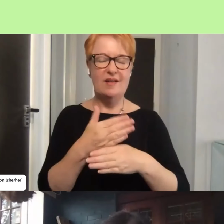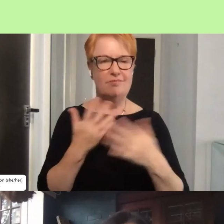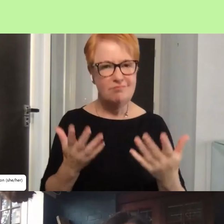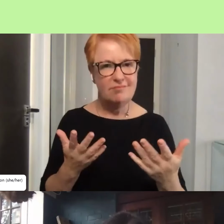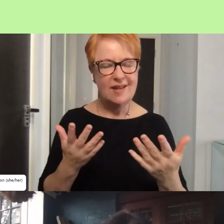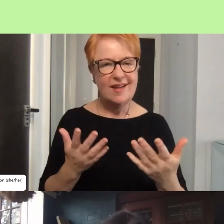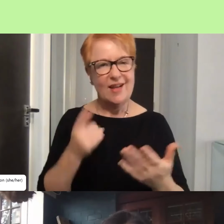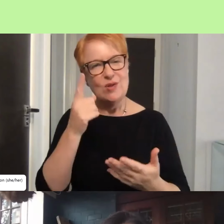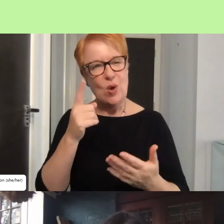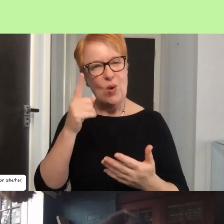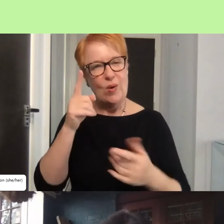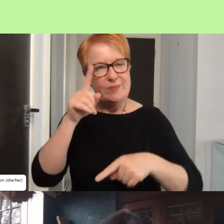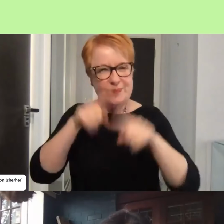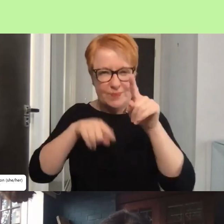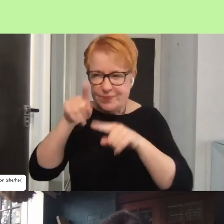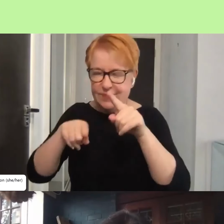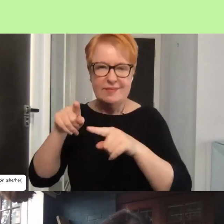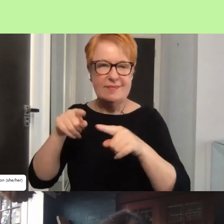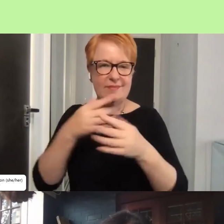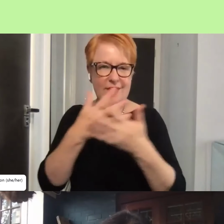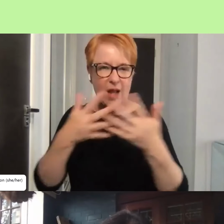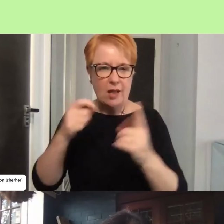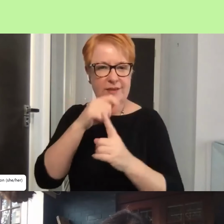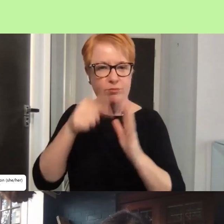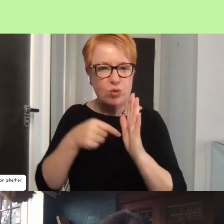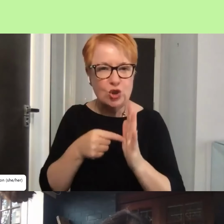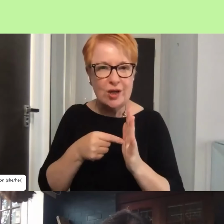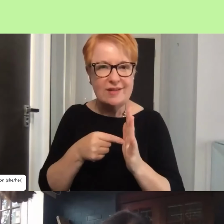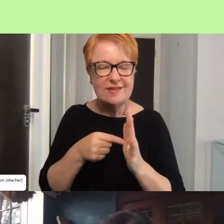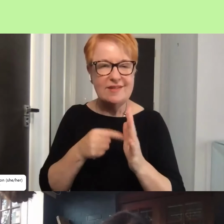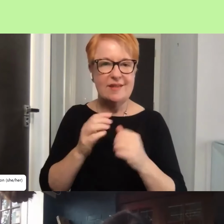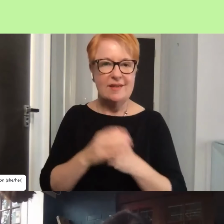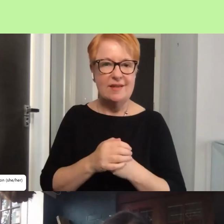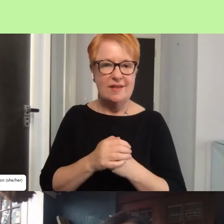You know, we can we say education washing projects, or you know,